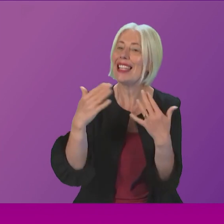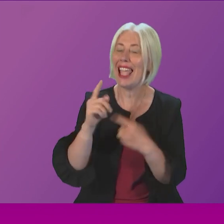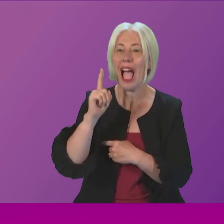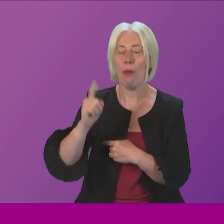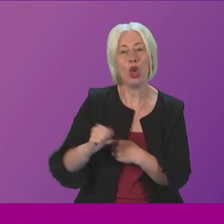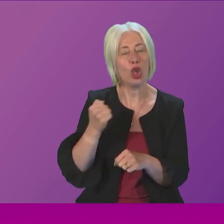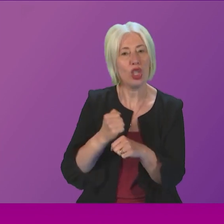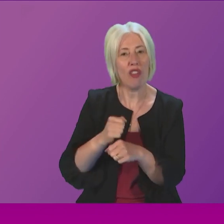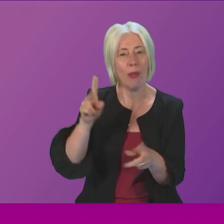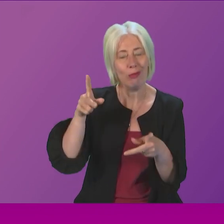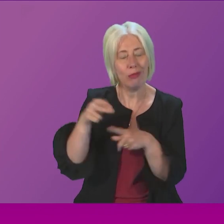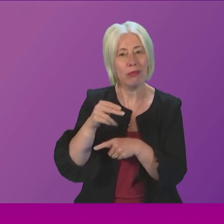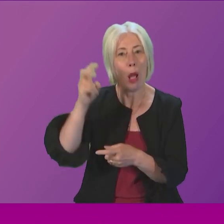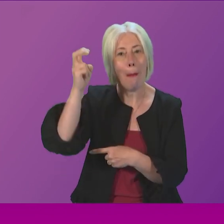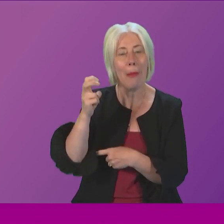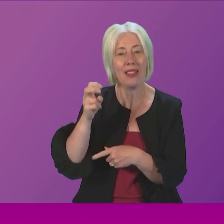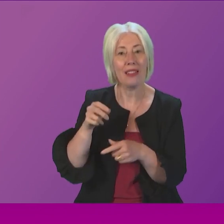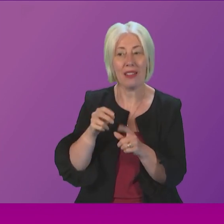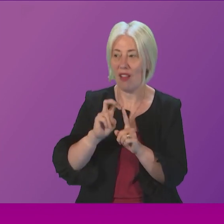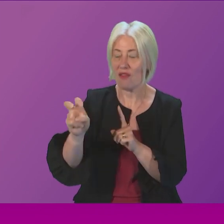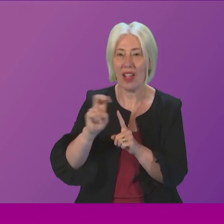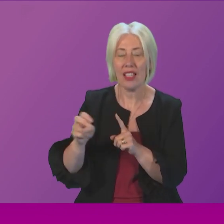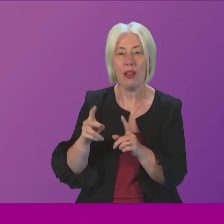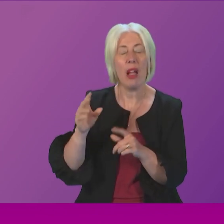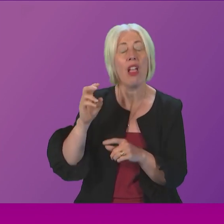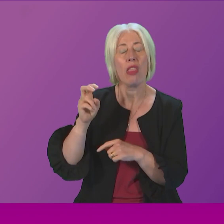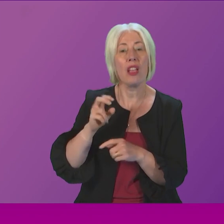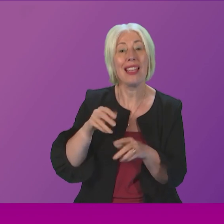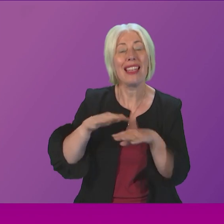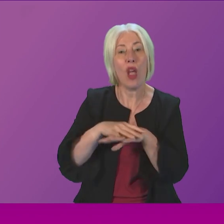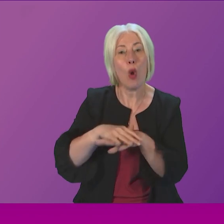for buses by £37 million by ending the network support grant plus, and it recently dismissed